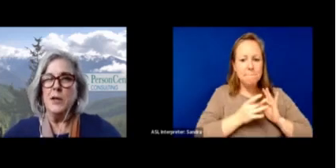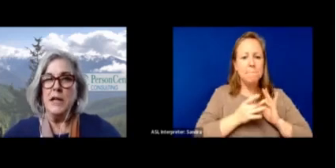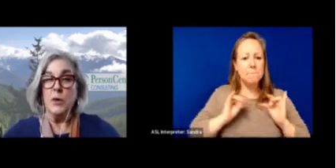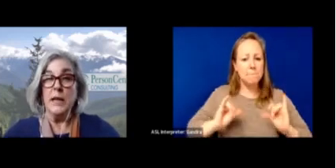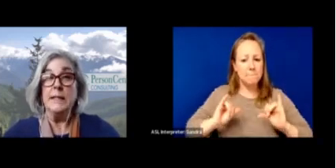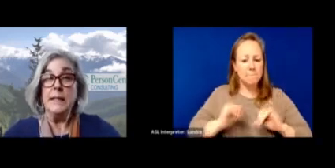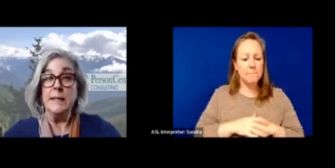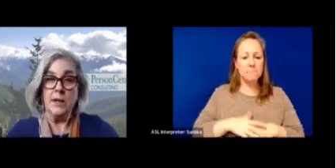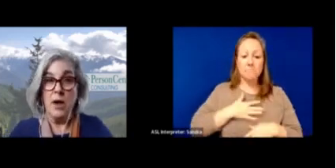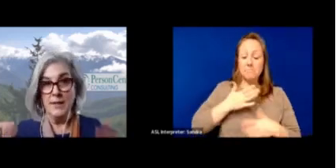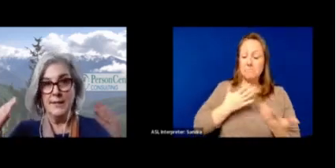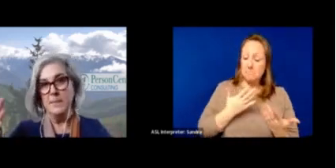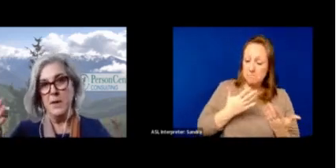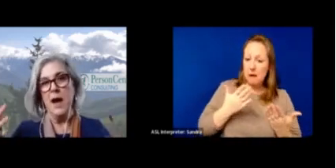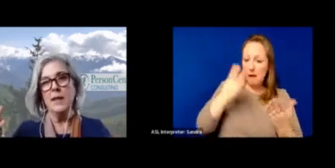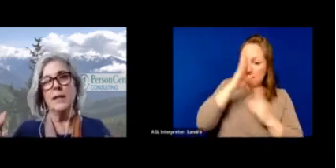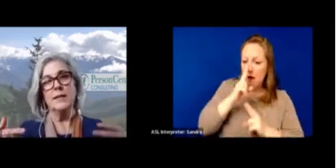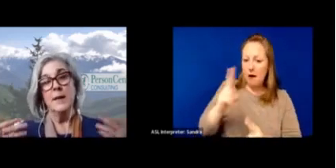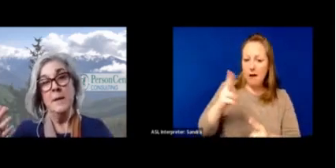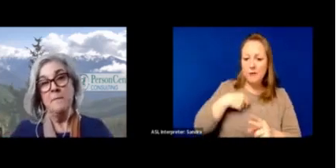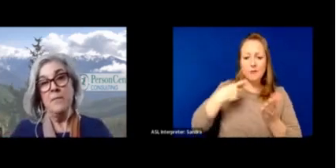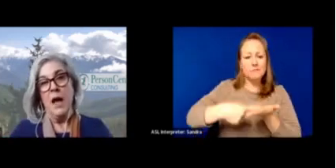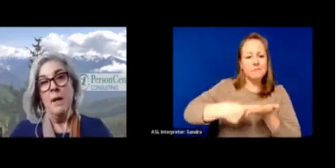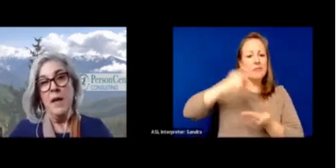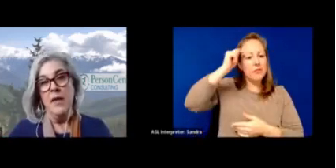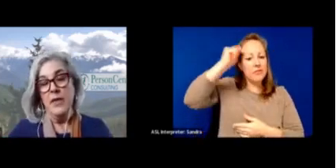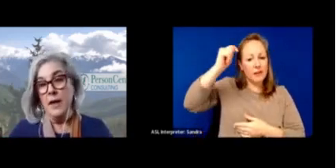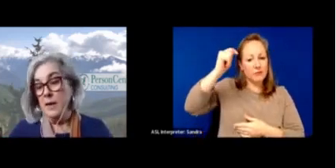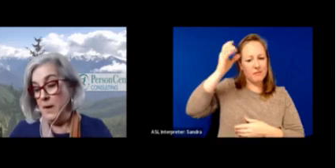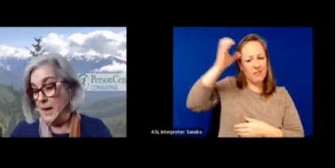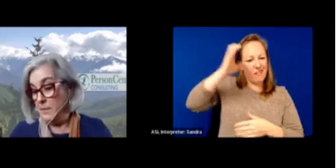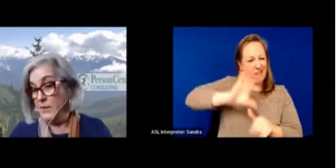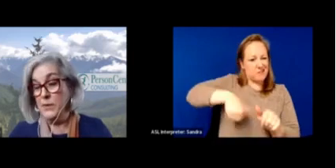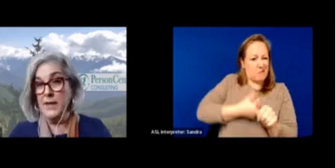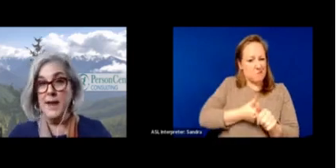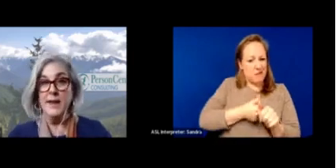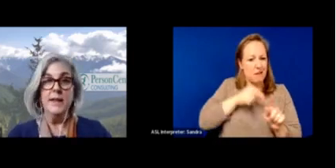share with you some actual practical application. So you know, the first idea is really